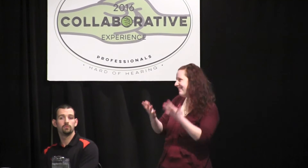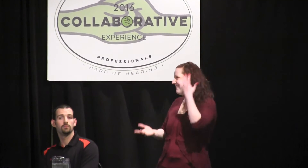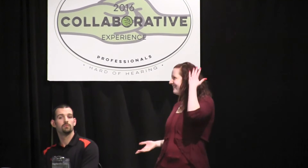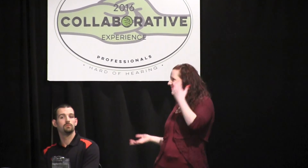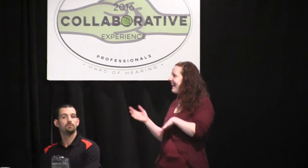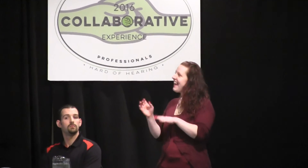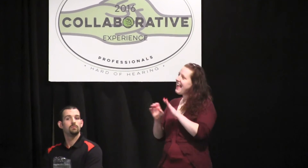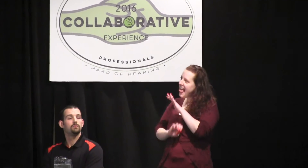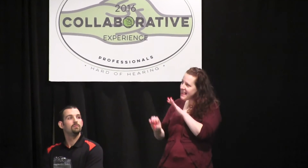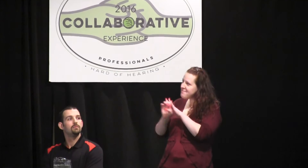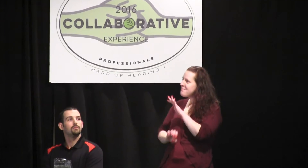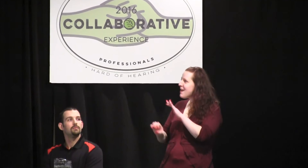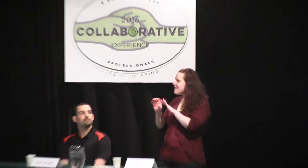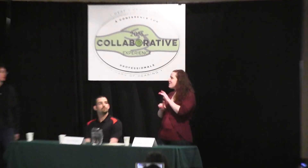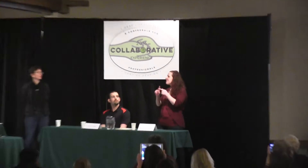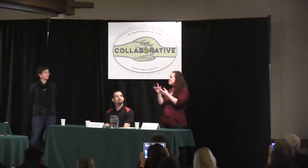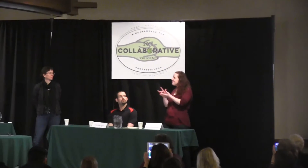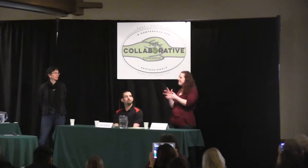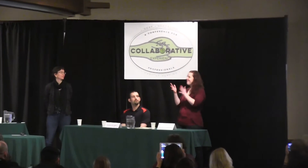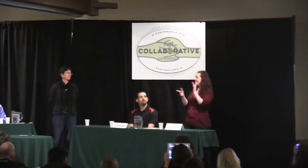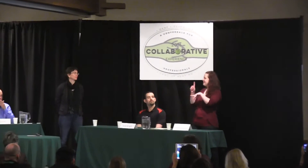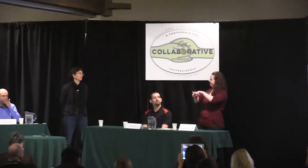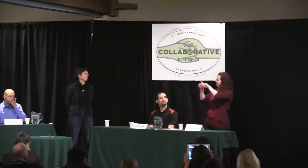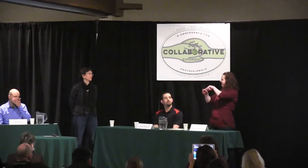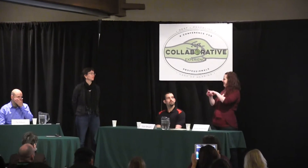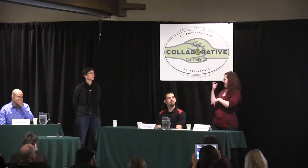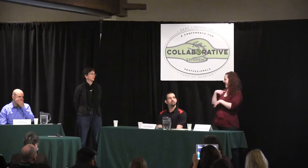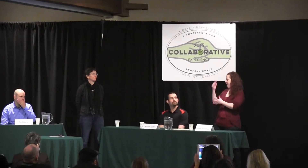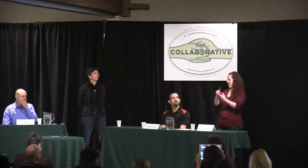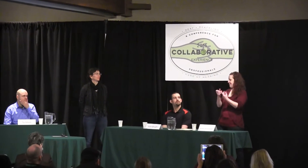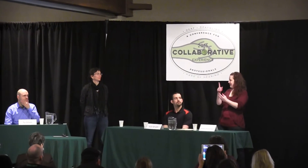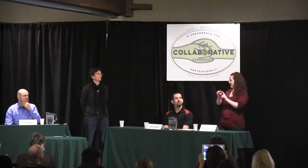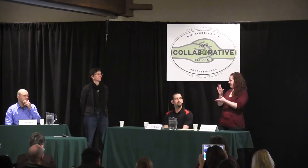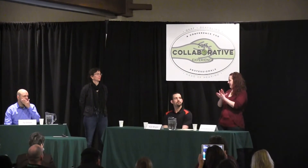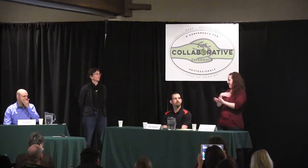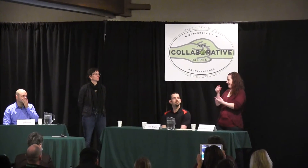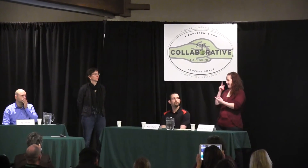same interpreter throughout that time or different? Brandi: Well, in elementary school, it kind of depended